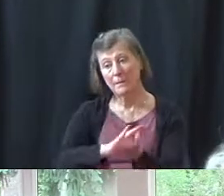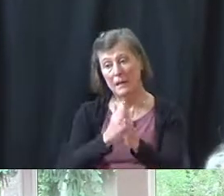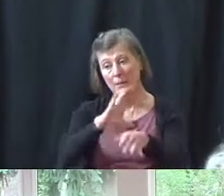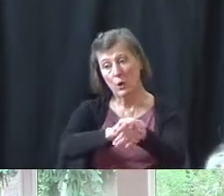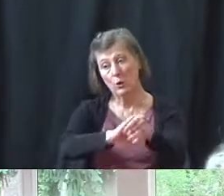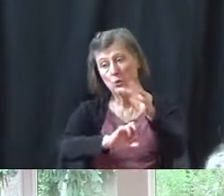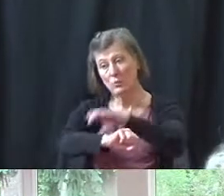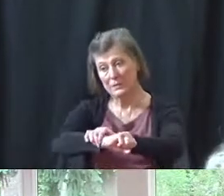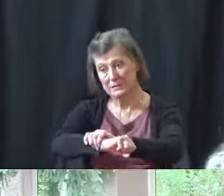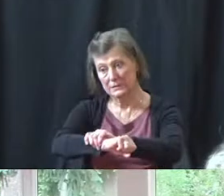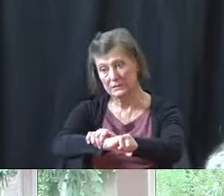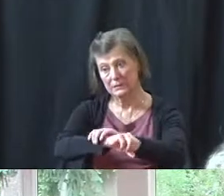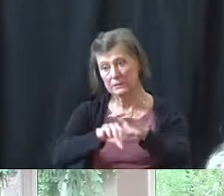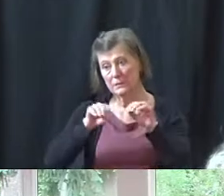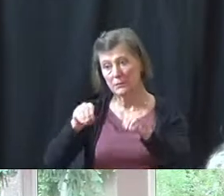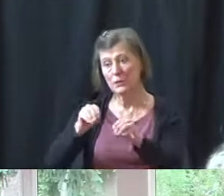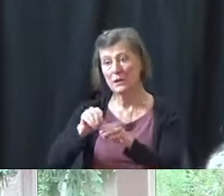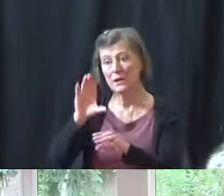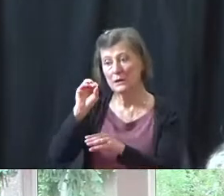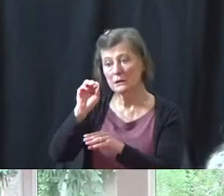They put him in a concentration camp.